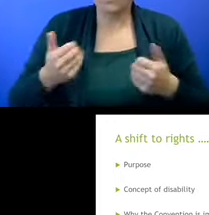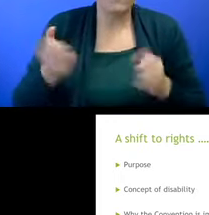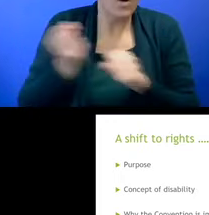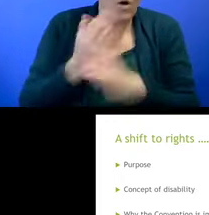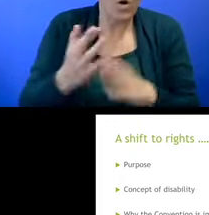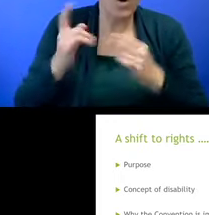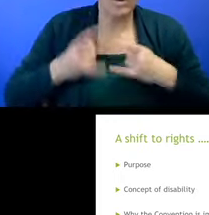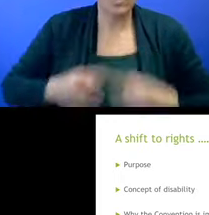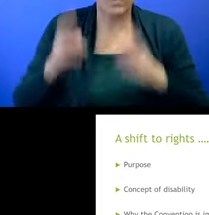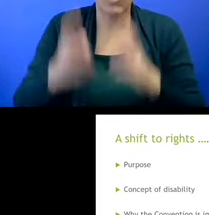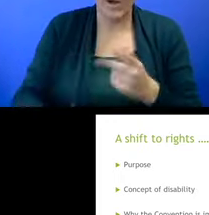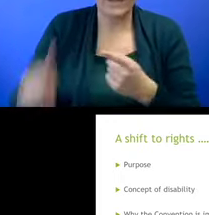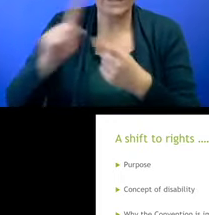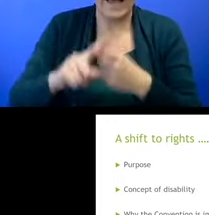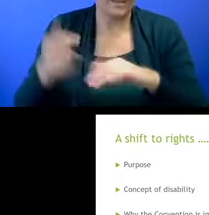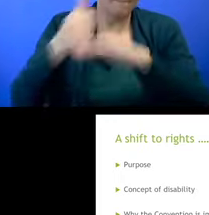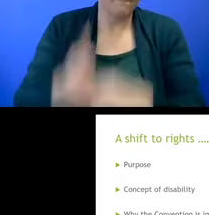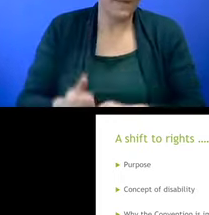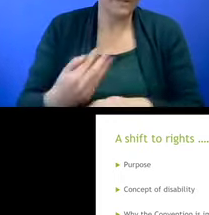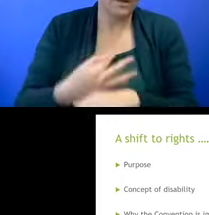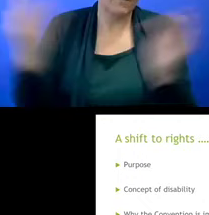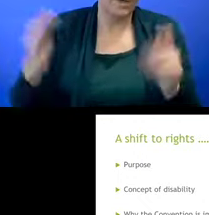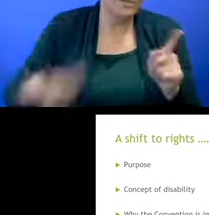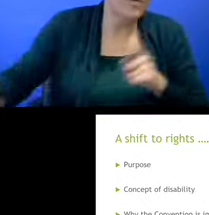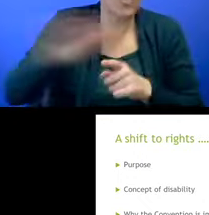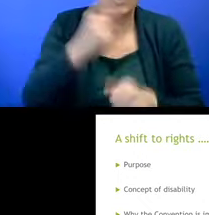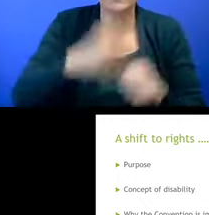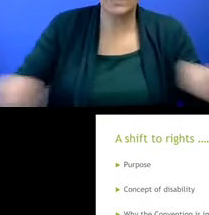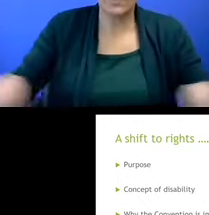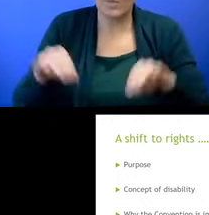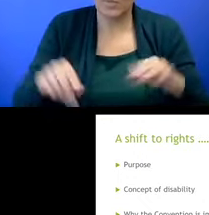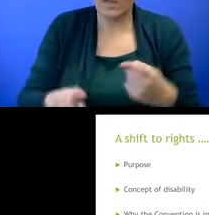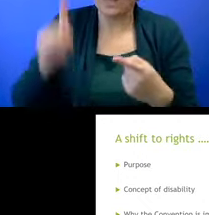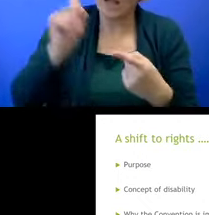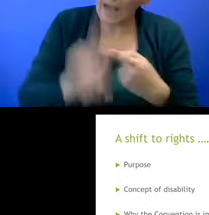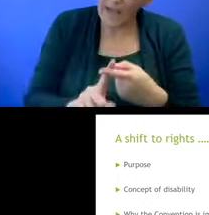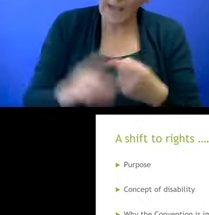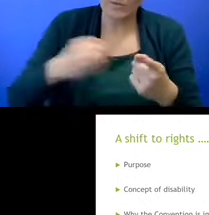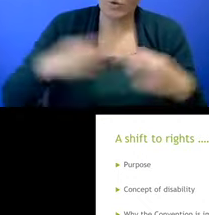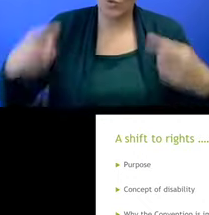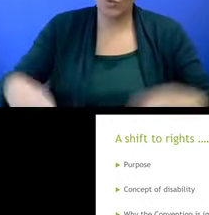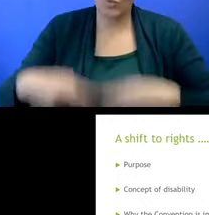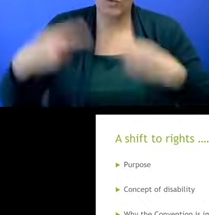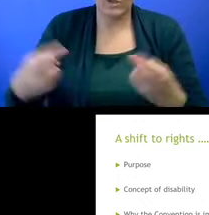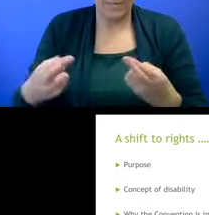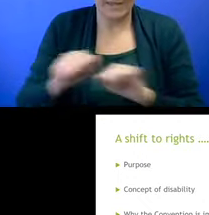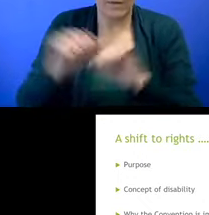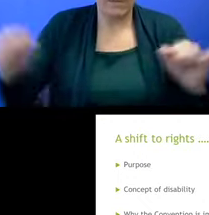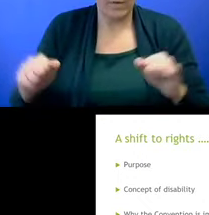and fundamental freedoms by all disabled people, and to respect and to promote respect for their inherent dignity”.